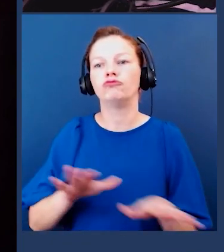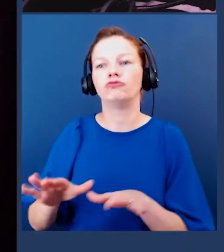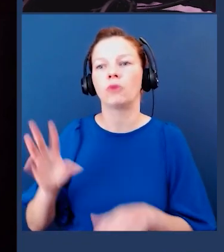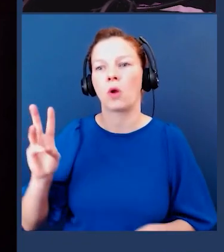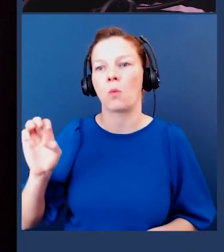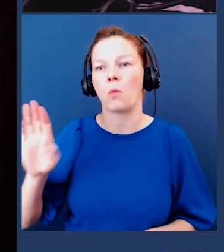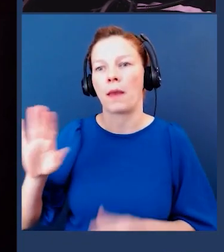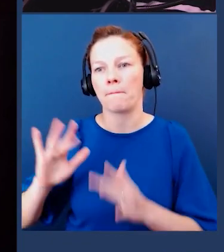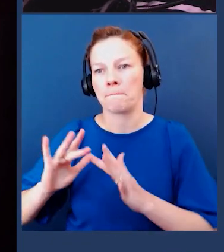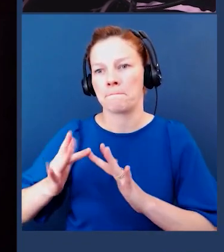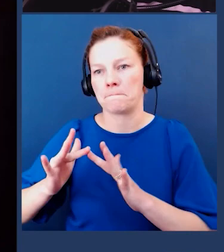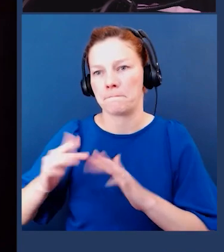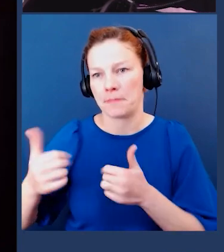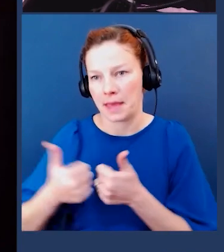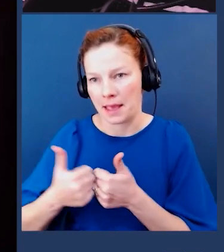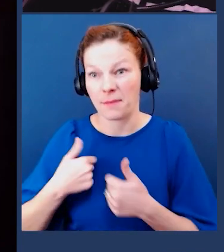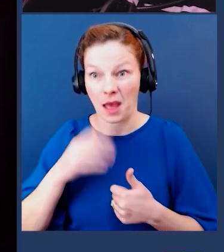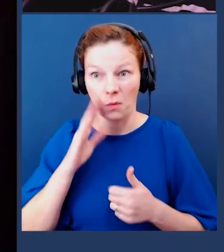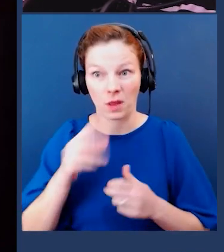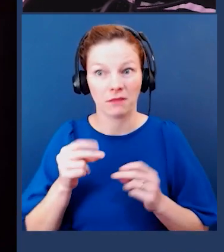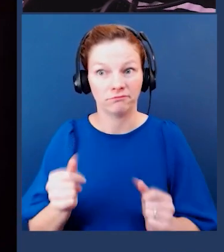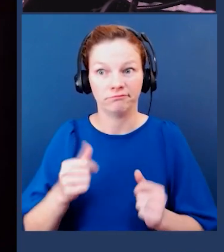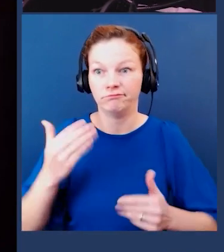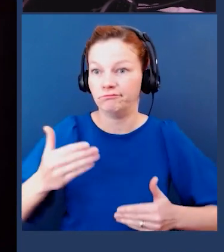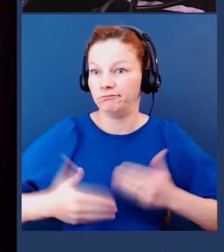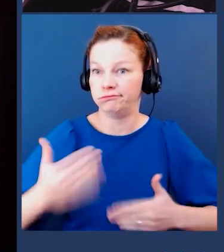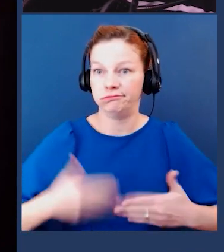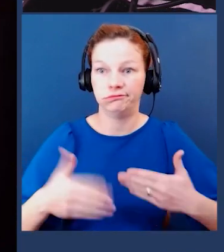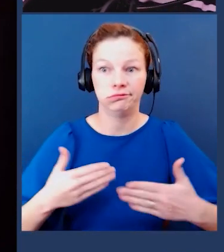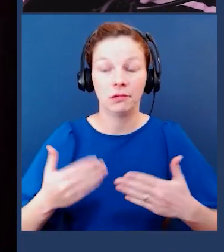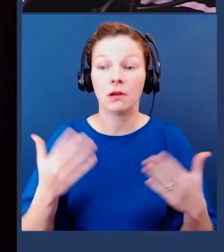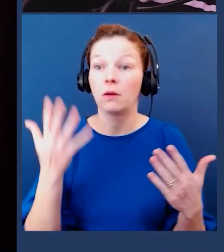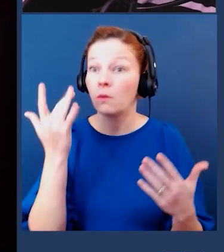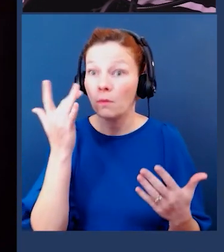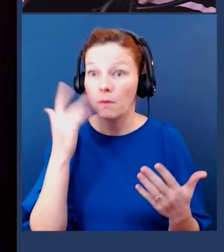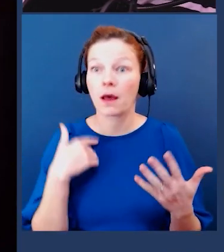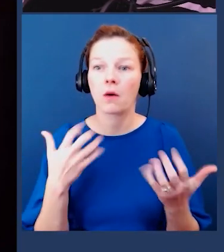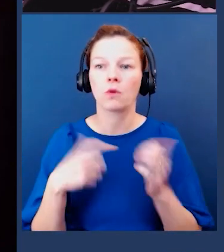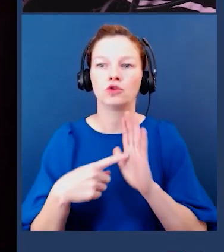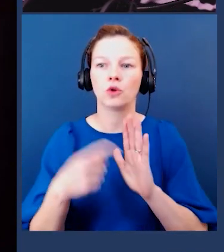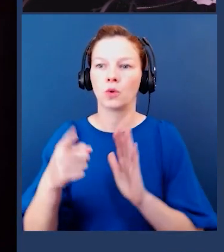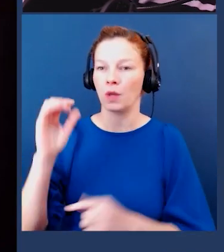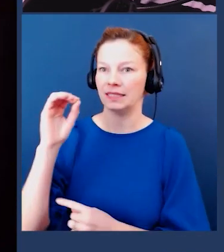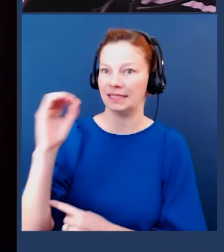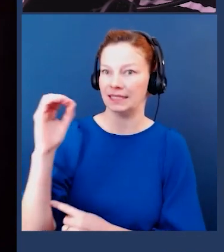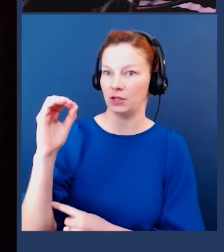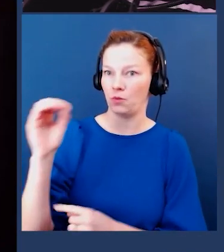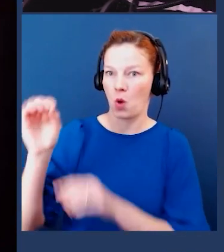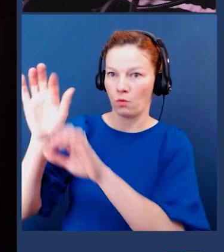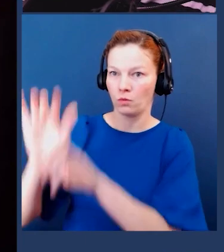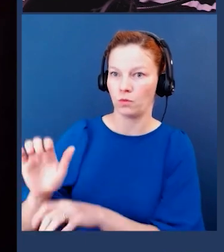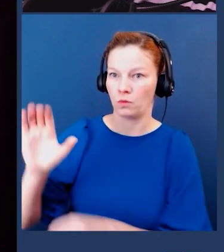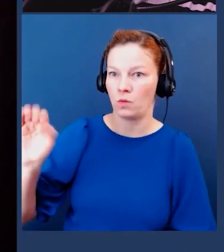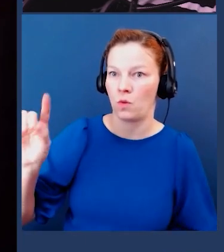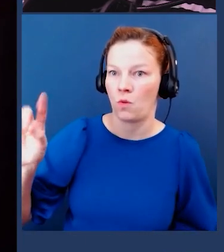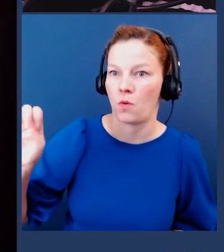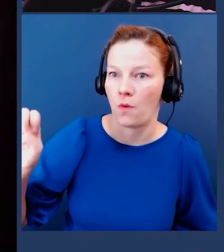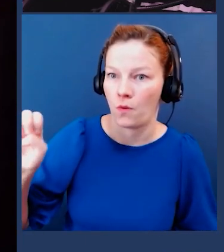why I'm going to do that fast is that I want to show you those zero code experience in action so you can see how easy it is